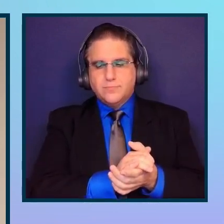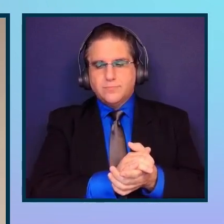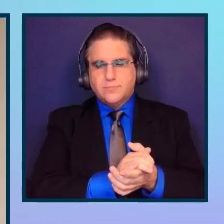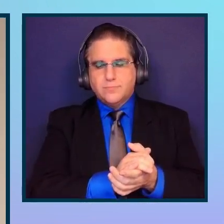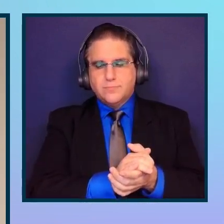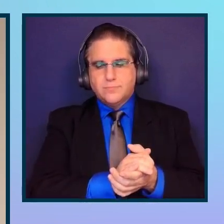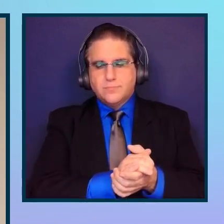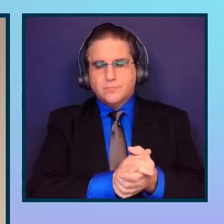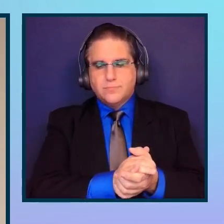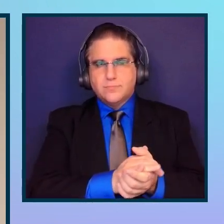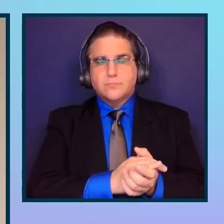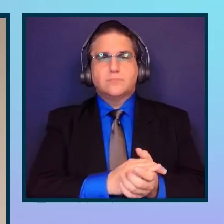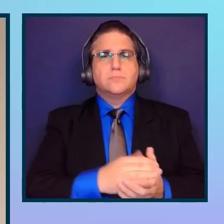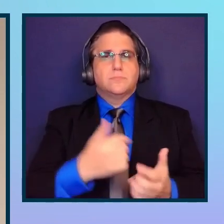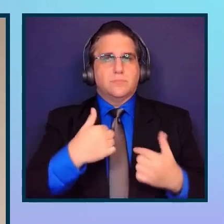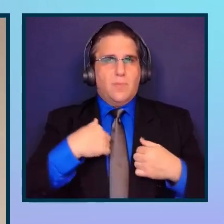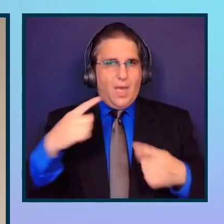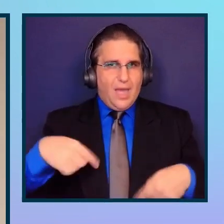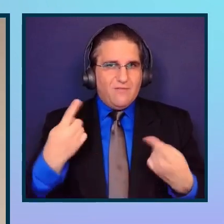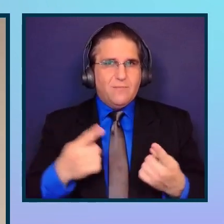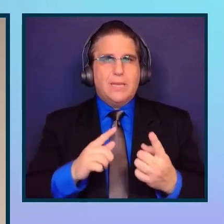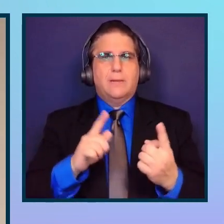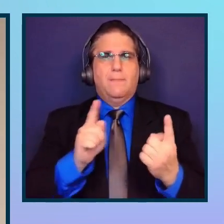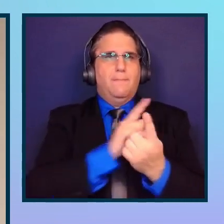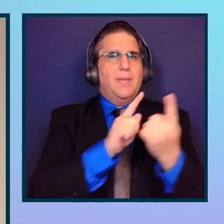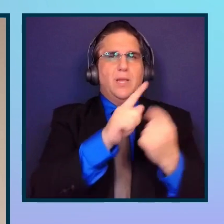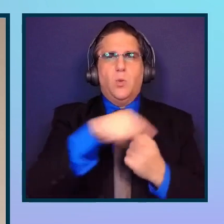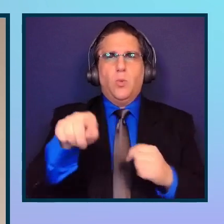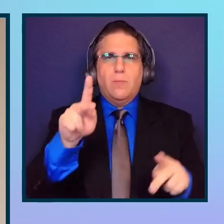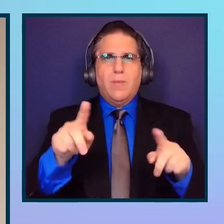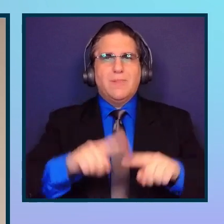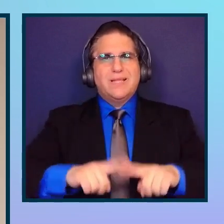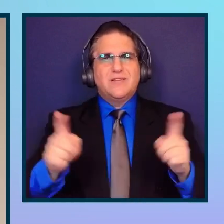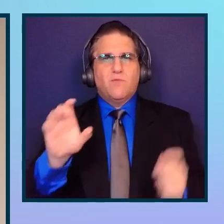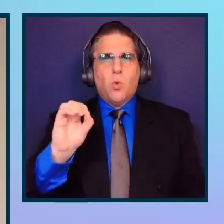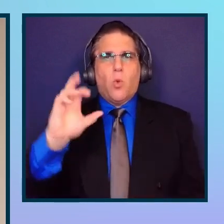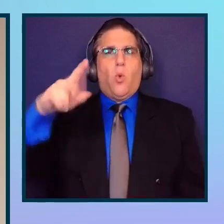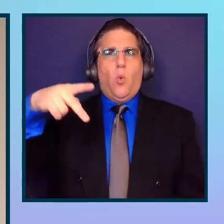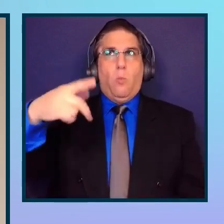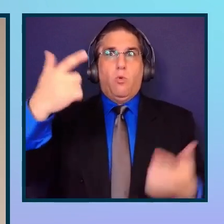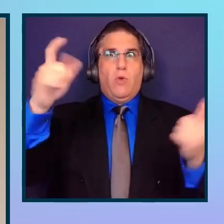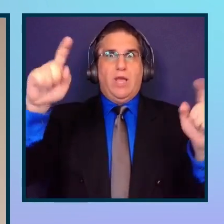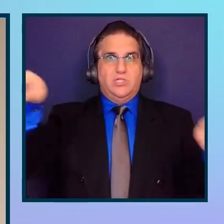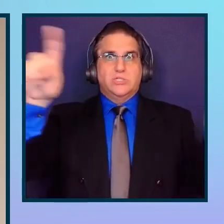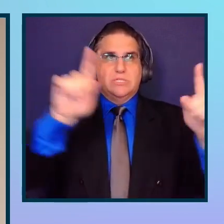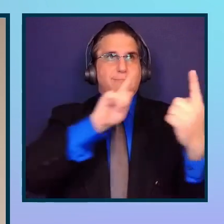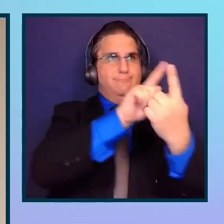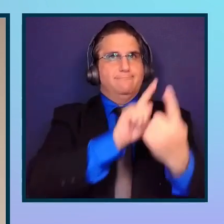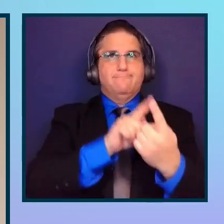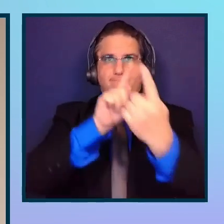of my meeting people in different corporations, what I've actually, I have created a small group,